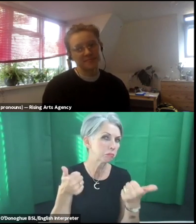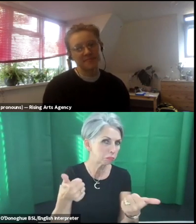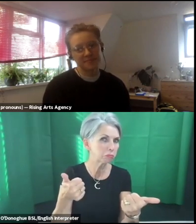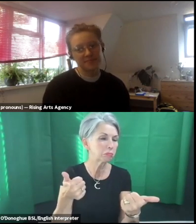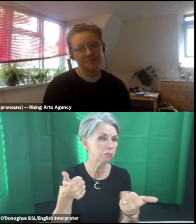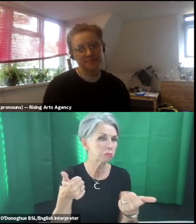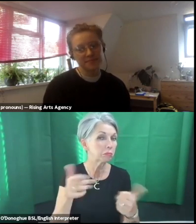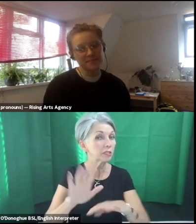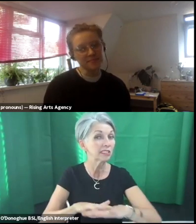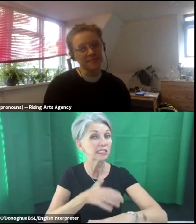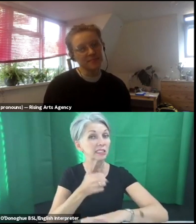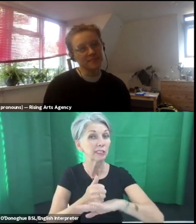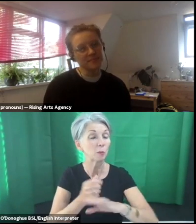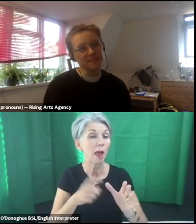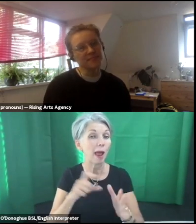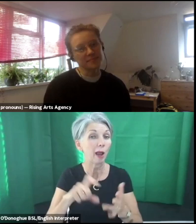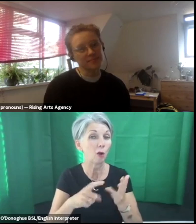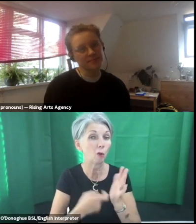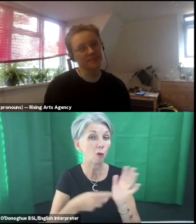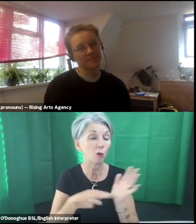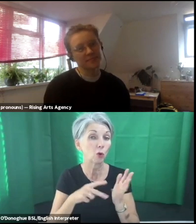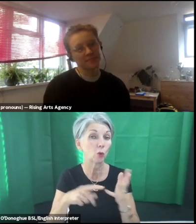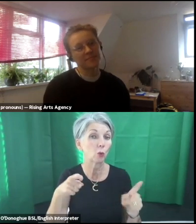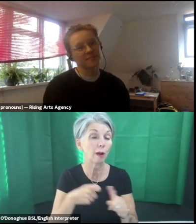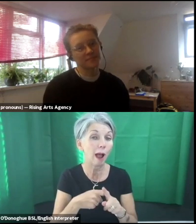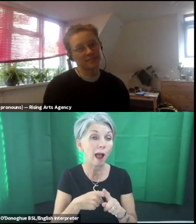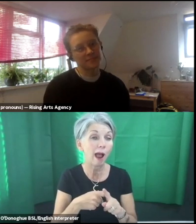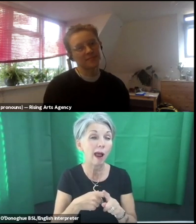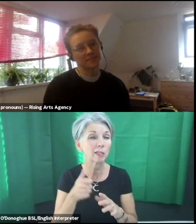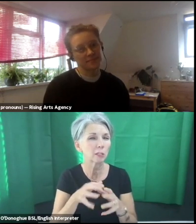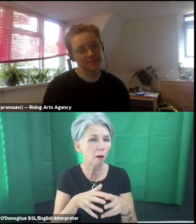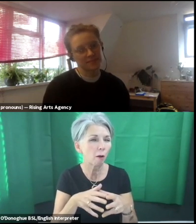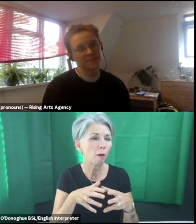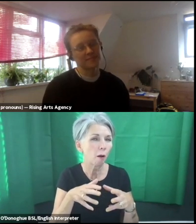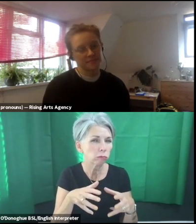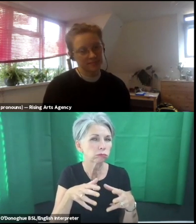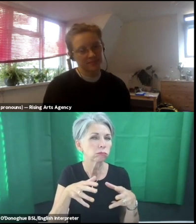And then it's just- at first very, very slowly grown and is now really, really, really big.